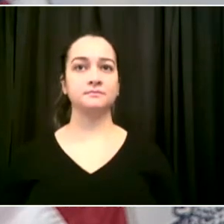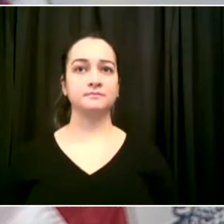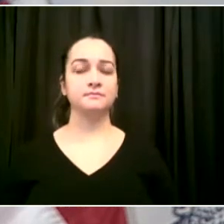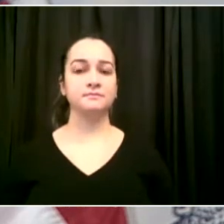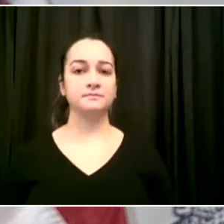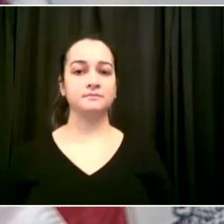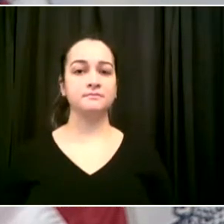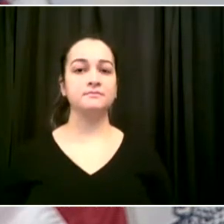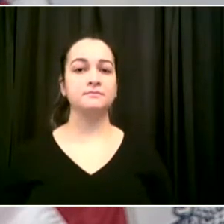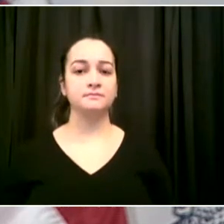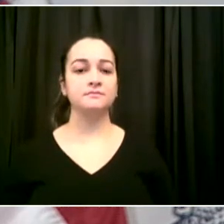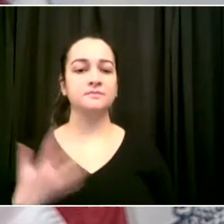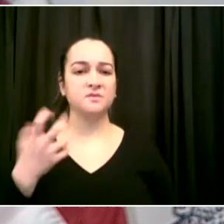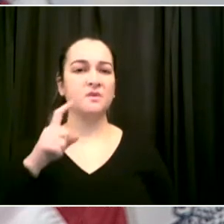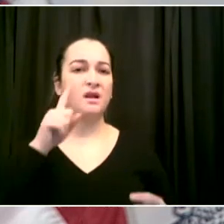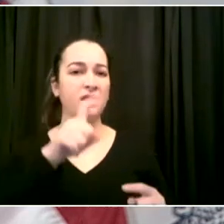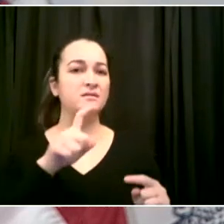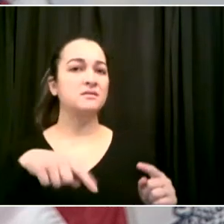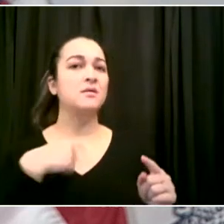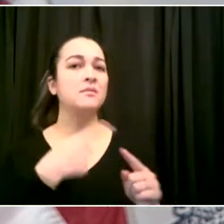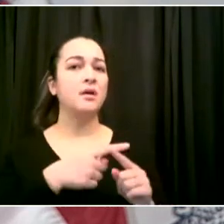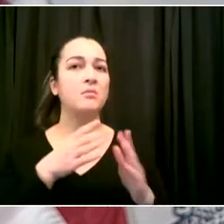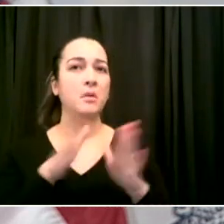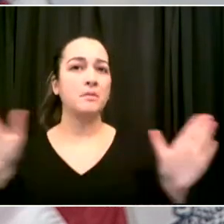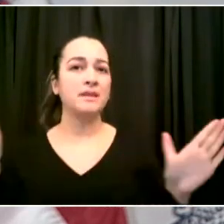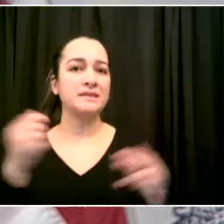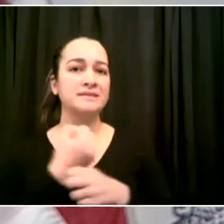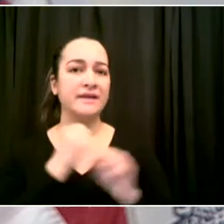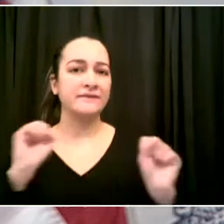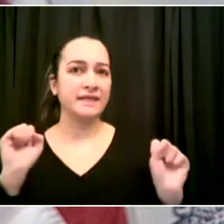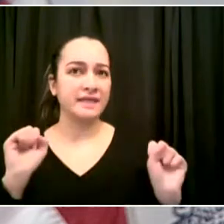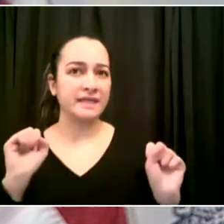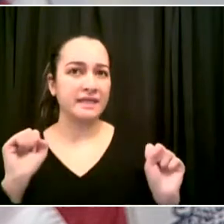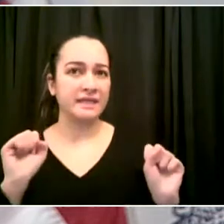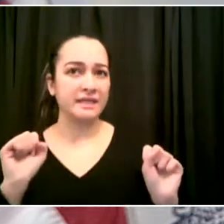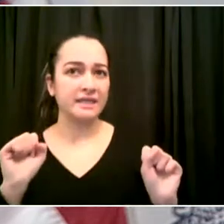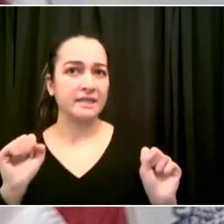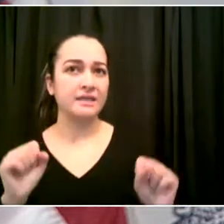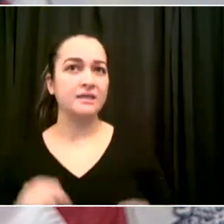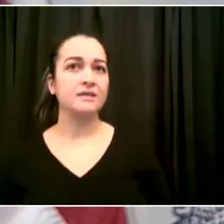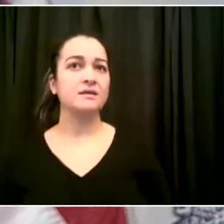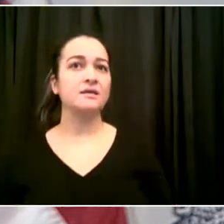TIME FOR HIM TO MAYBE TAKE A TIMEOUT AND DEAL WITH HIS PROBLEMS RATHER THAN CONTINUE TO